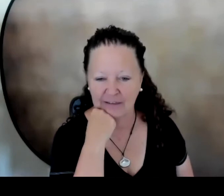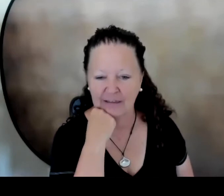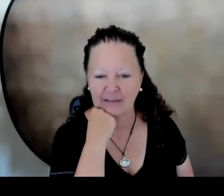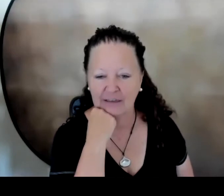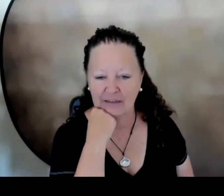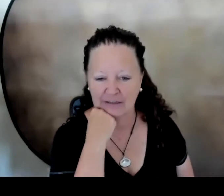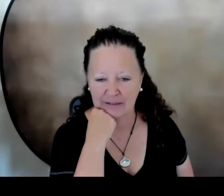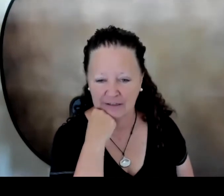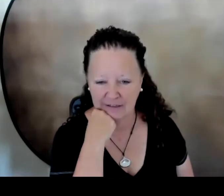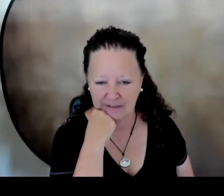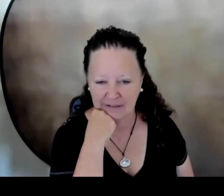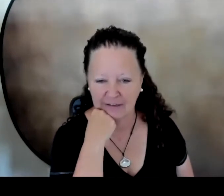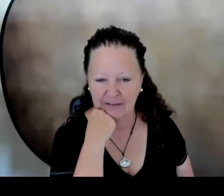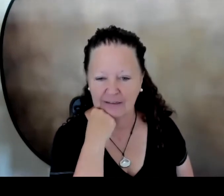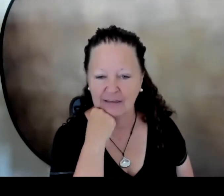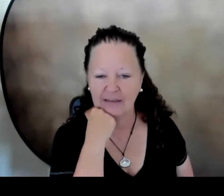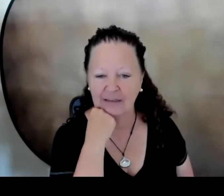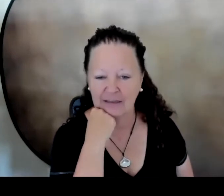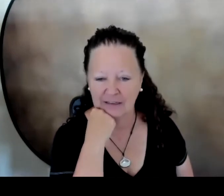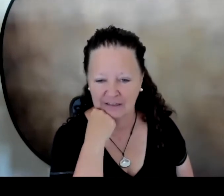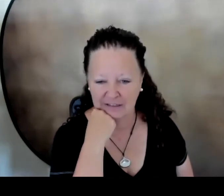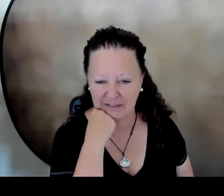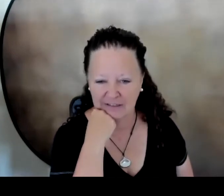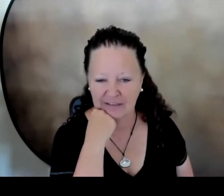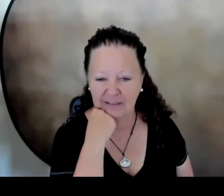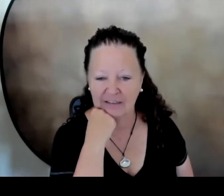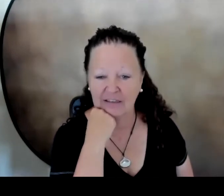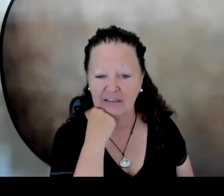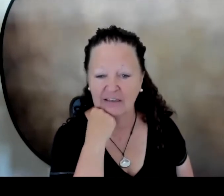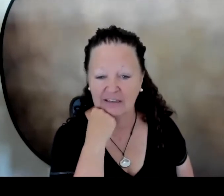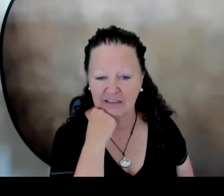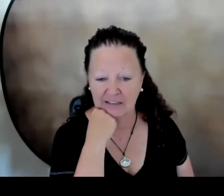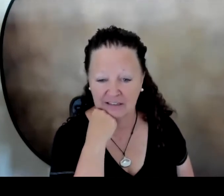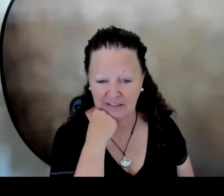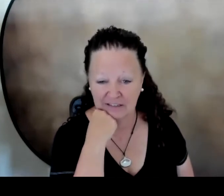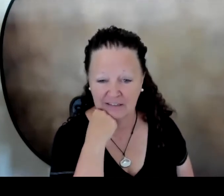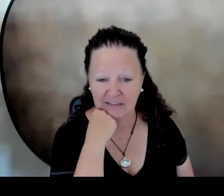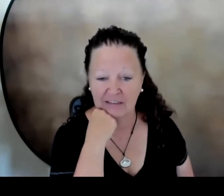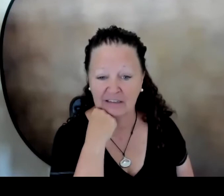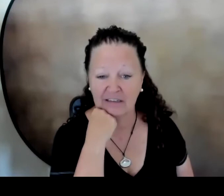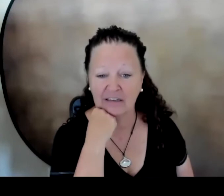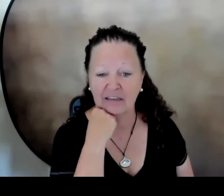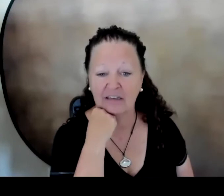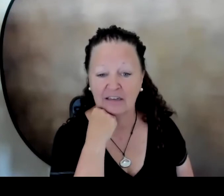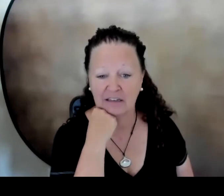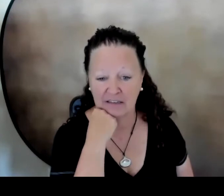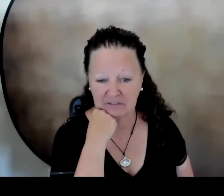And it was really tasty. But yeah, and then at the end, my mom was like,